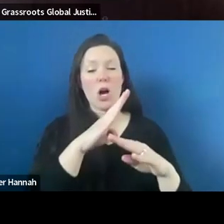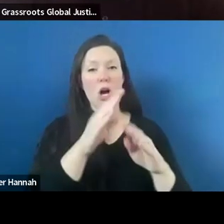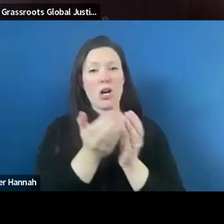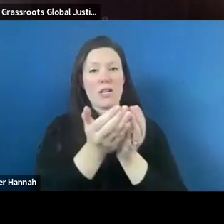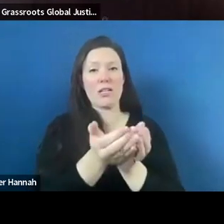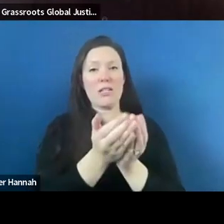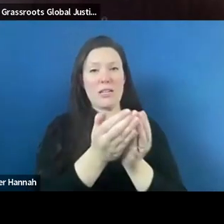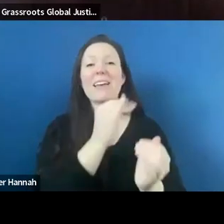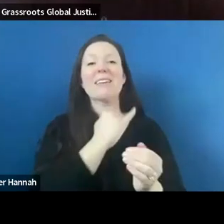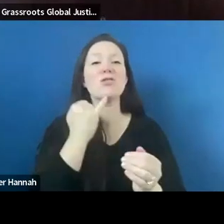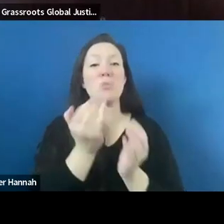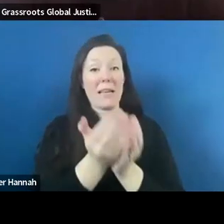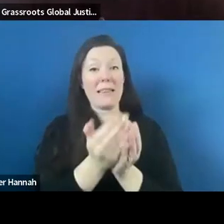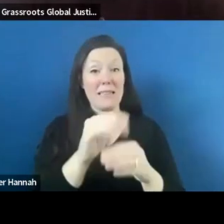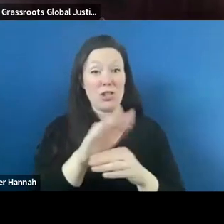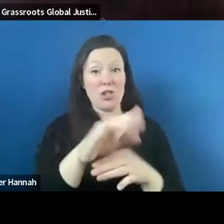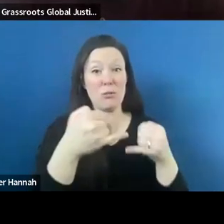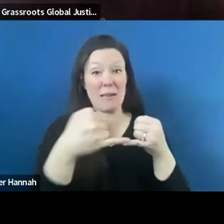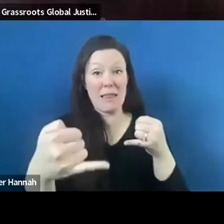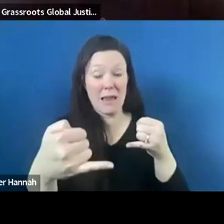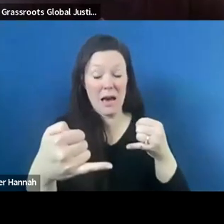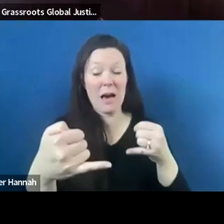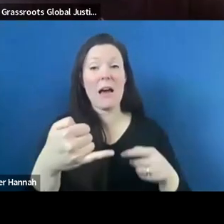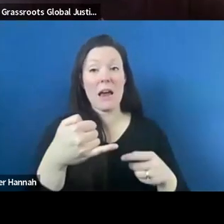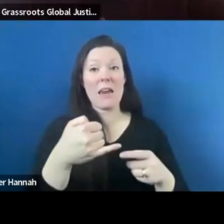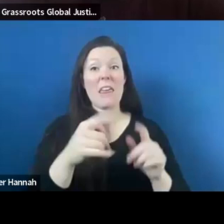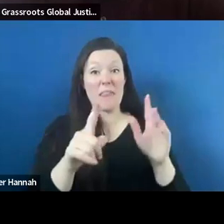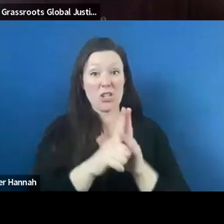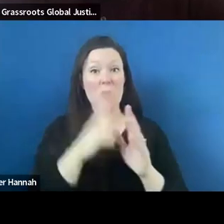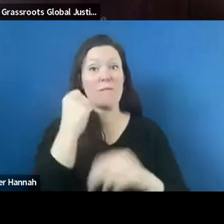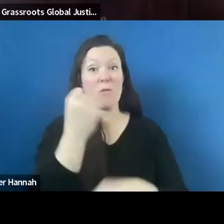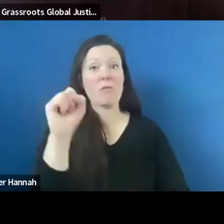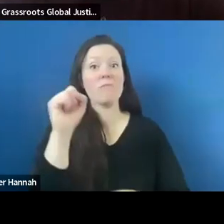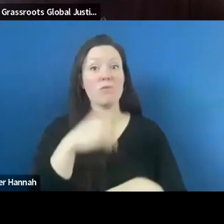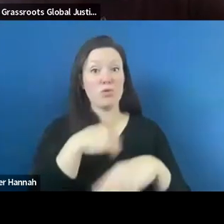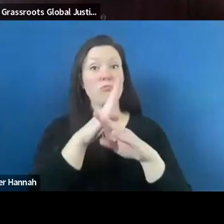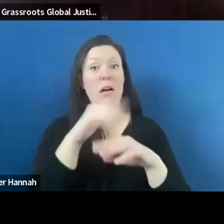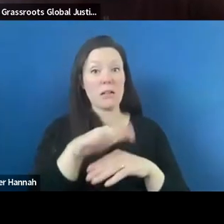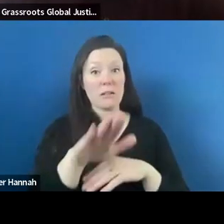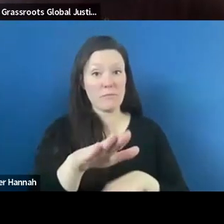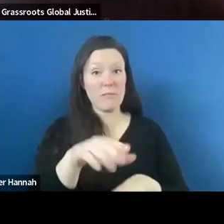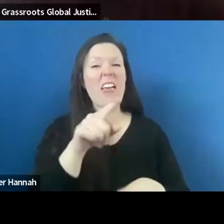shipping line that transfers not only different kinds of supplies but also weapons.